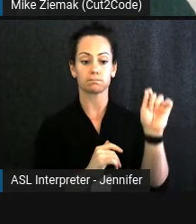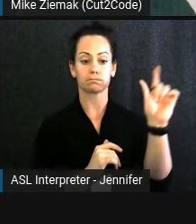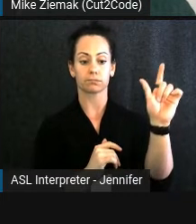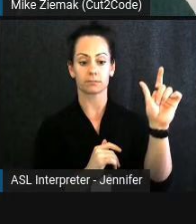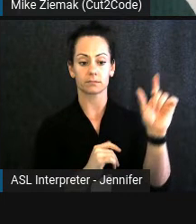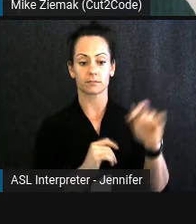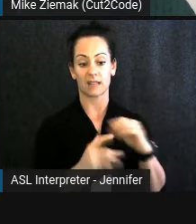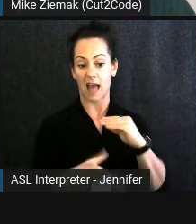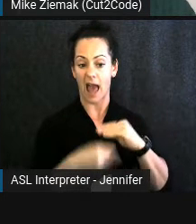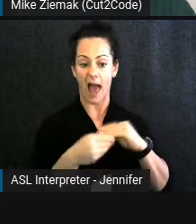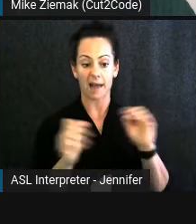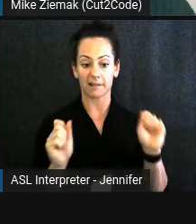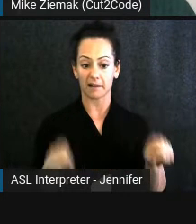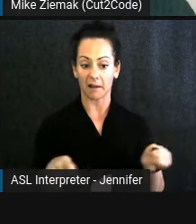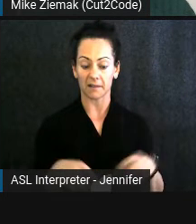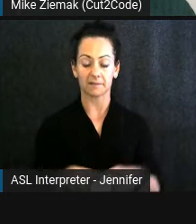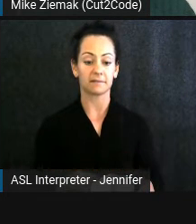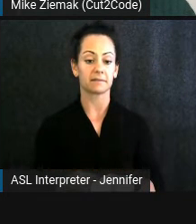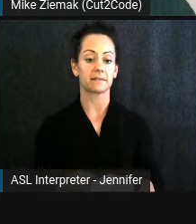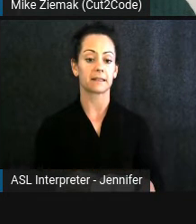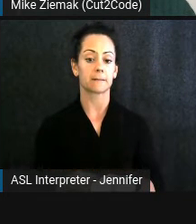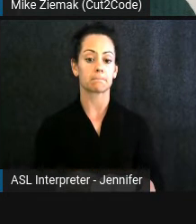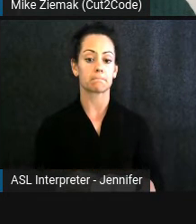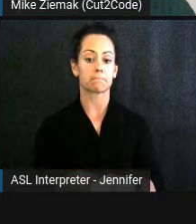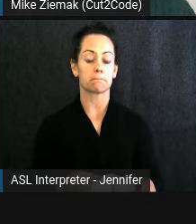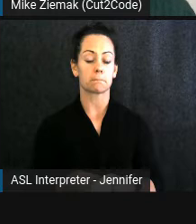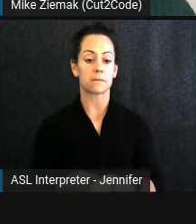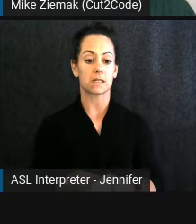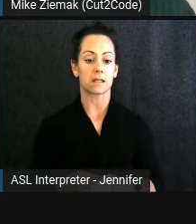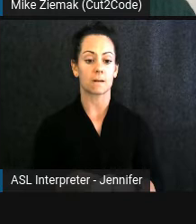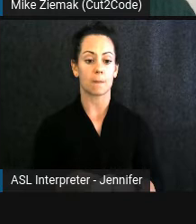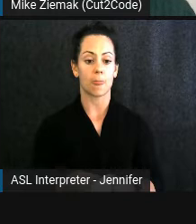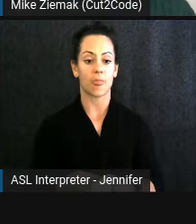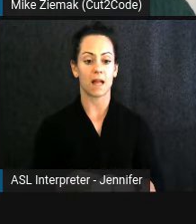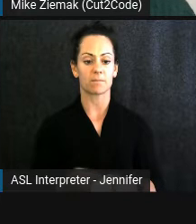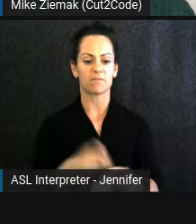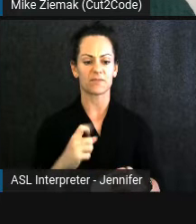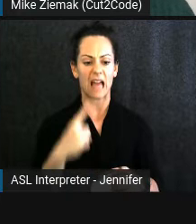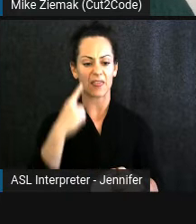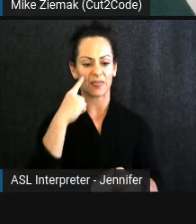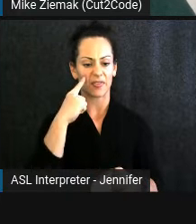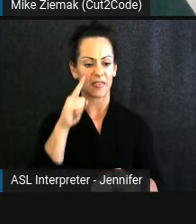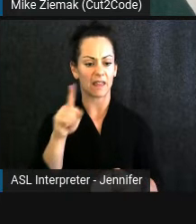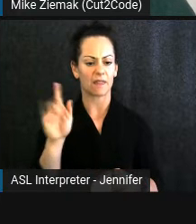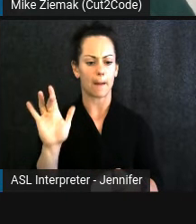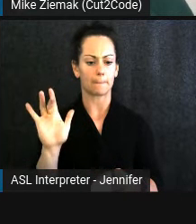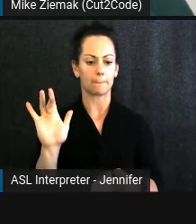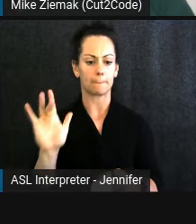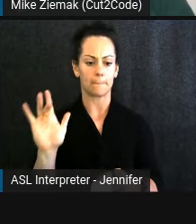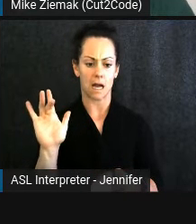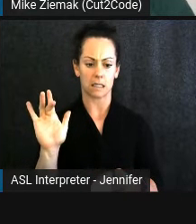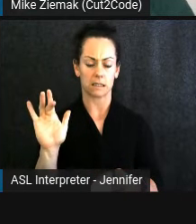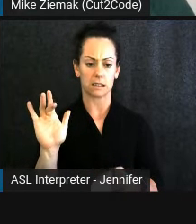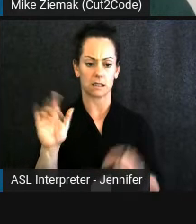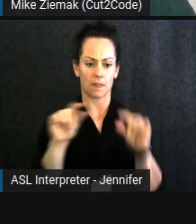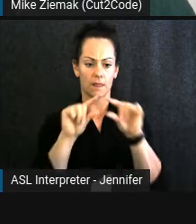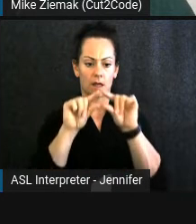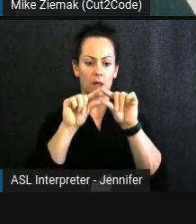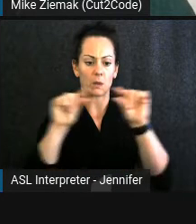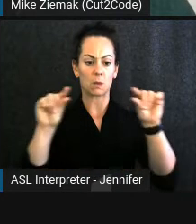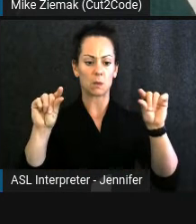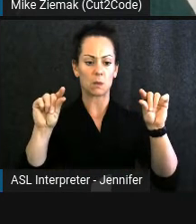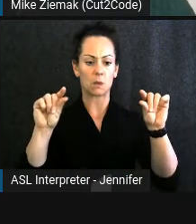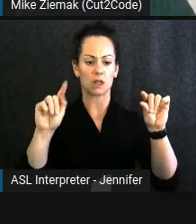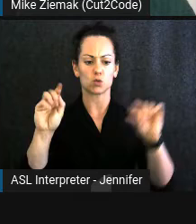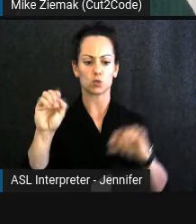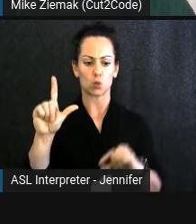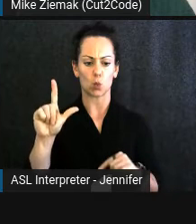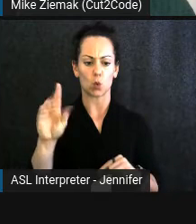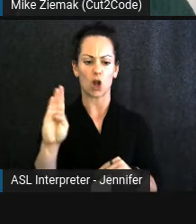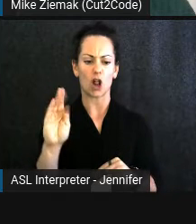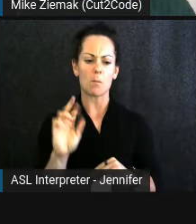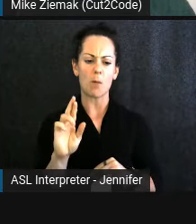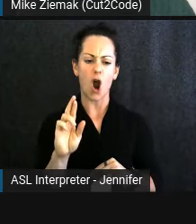I would say that the toolbar Icon is too subtle for my taste,